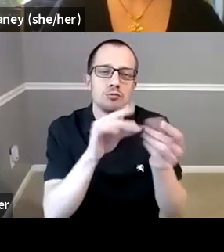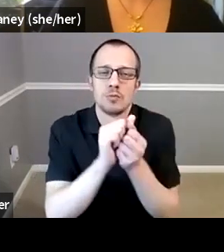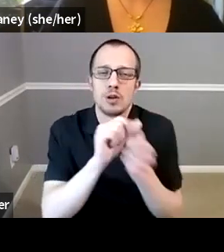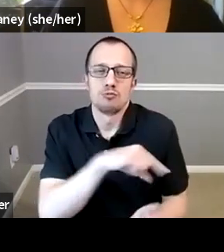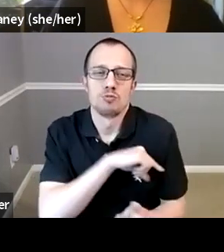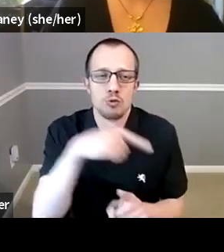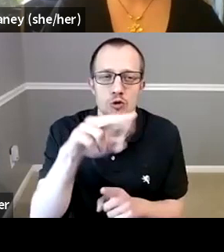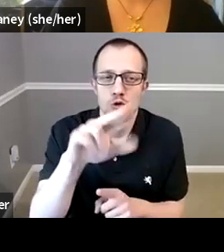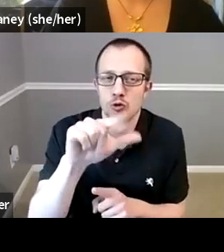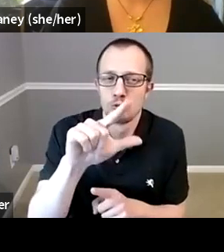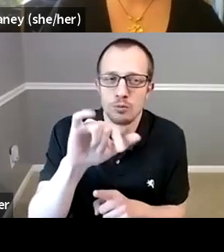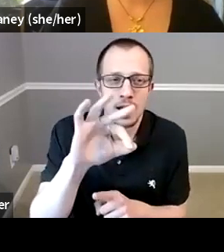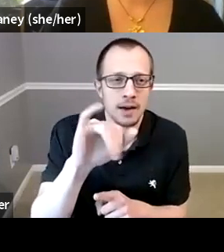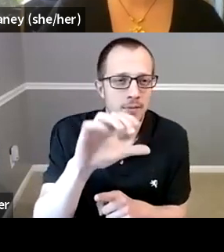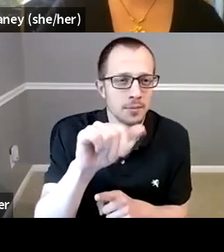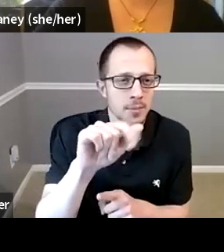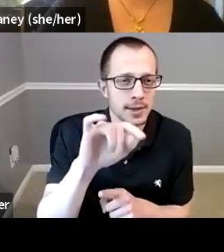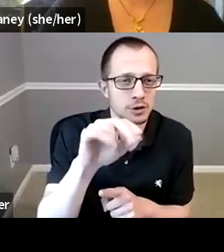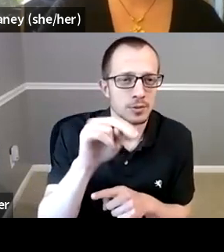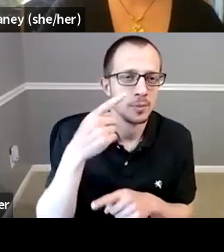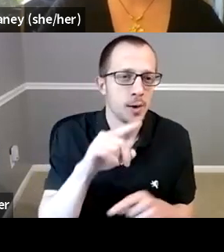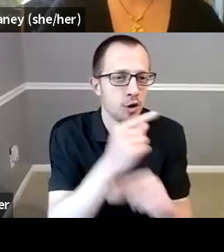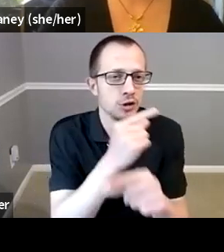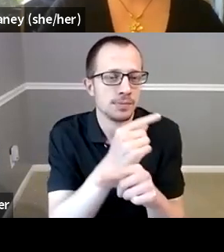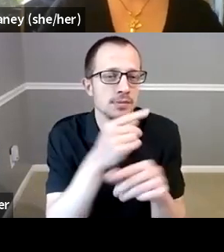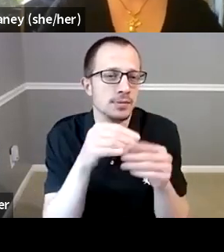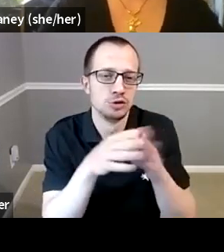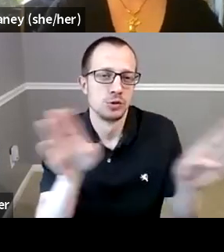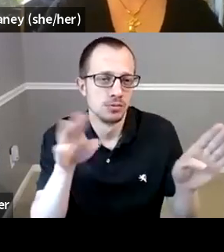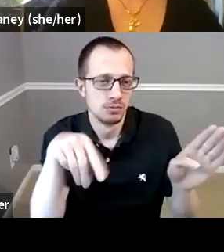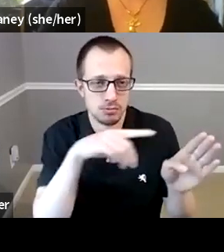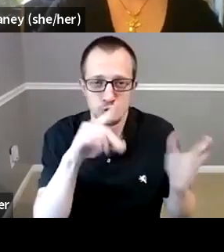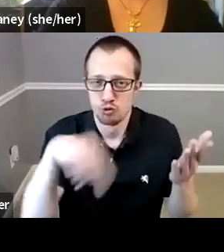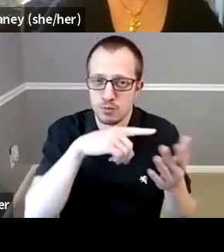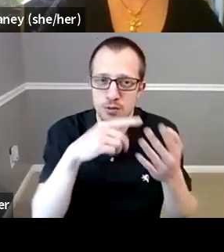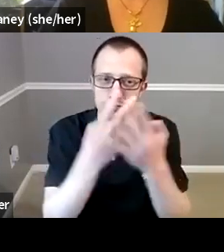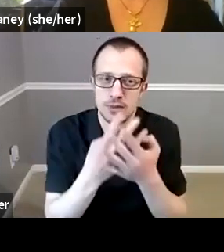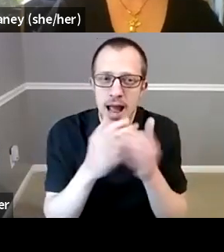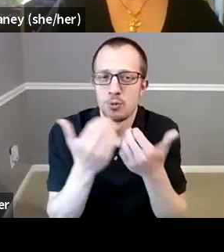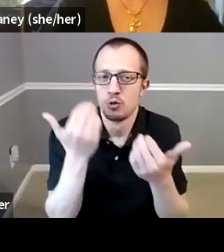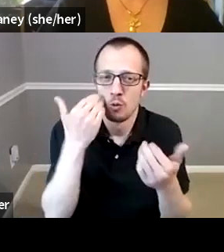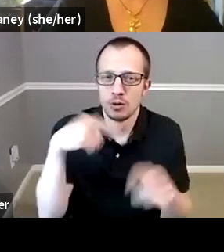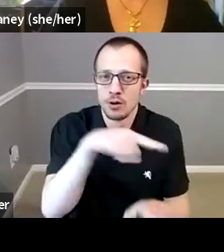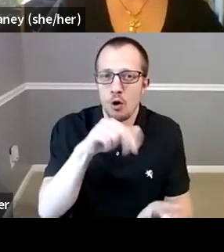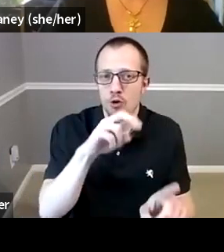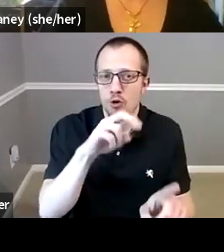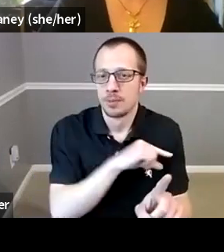Um I was just curious with the um qualifications for guardianship just in general do we